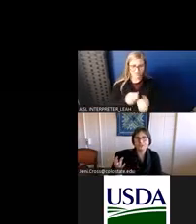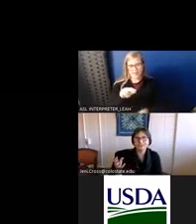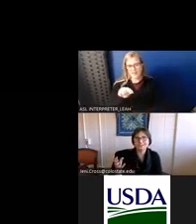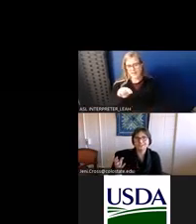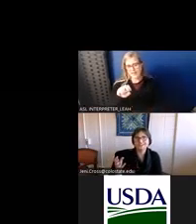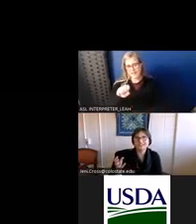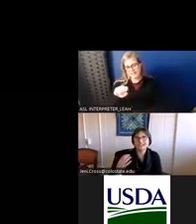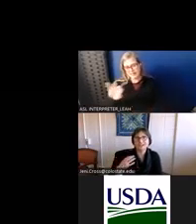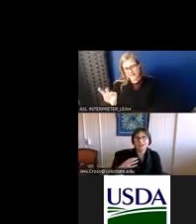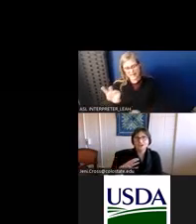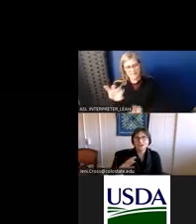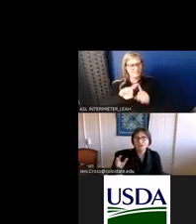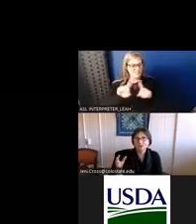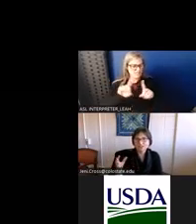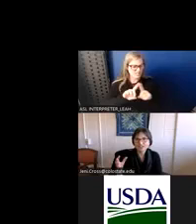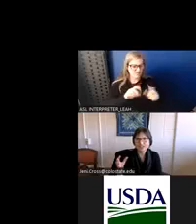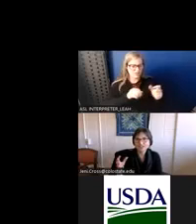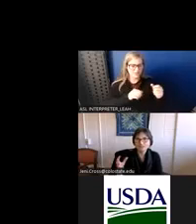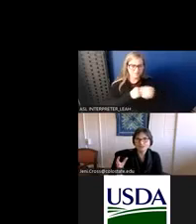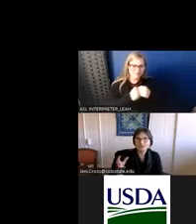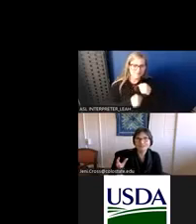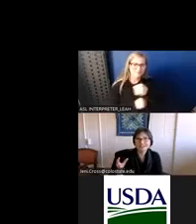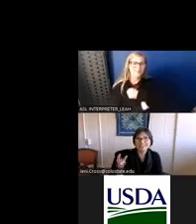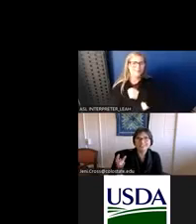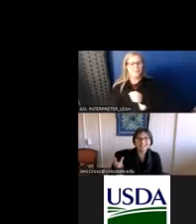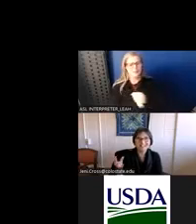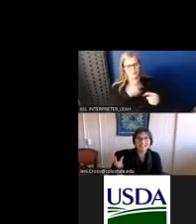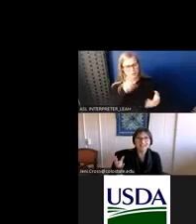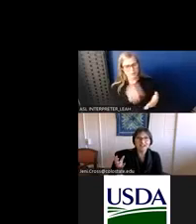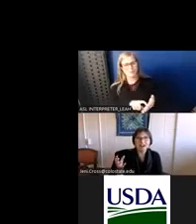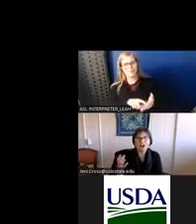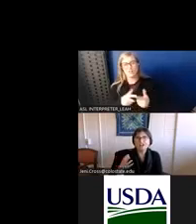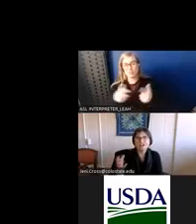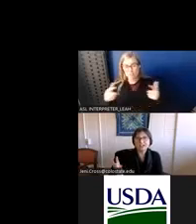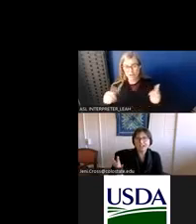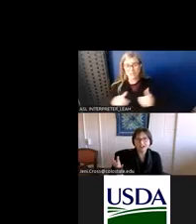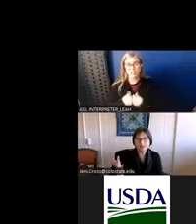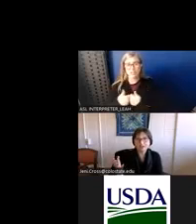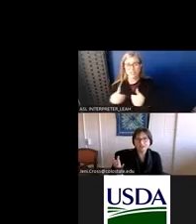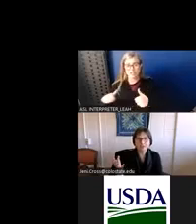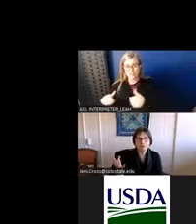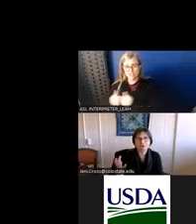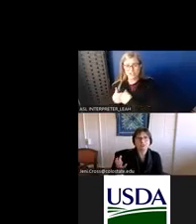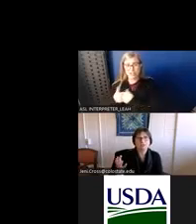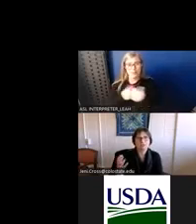recognizing that the grand challenges that we are facing today cannot be solved by one discipline.